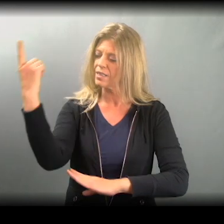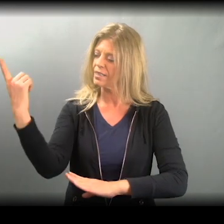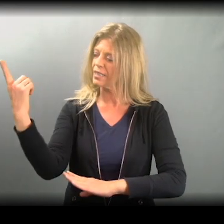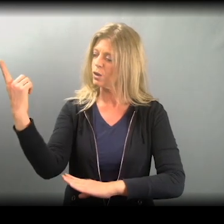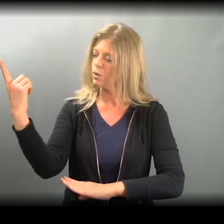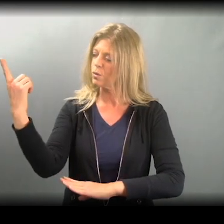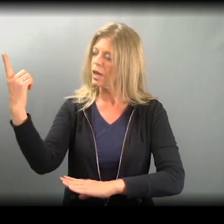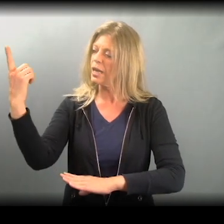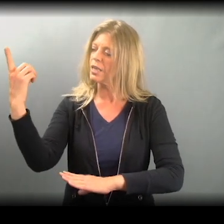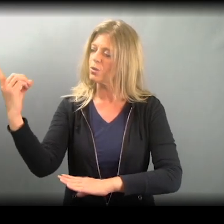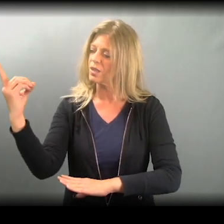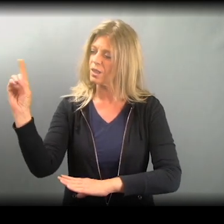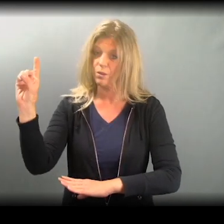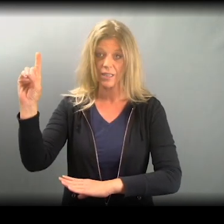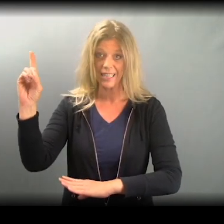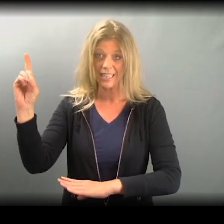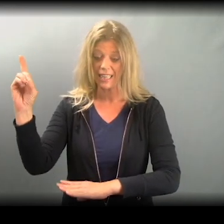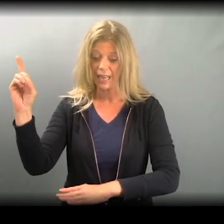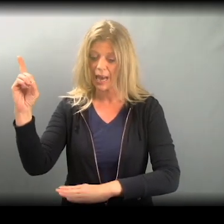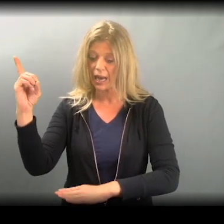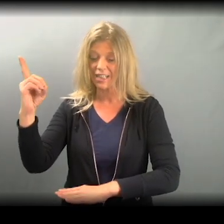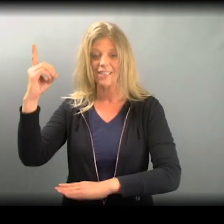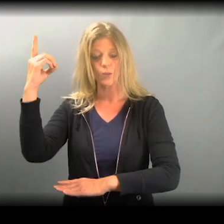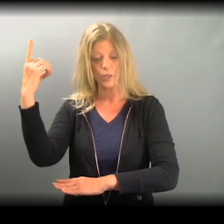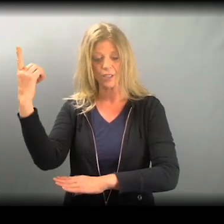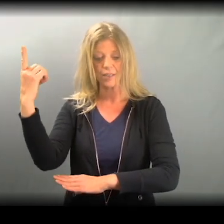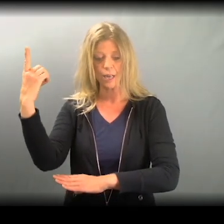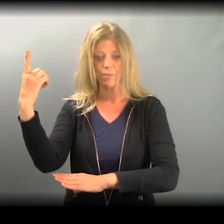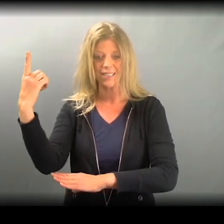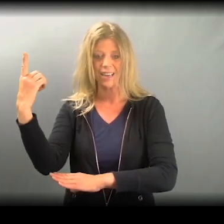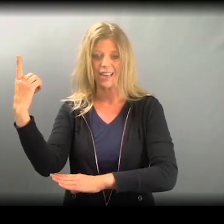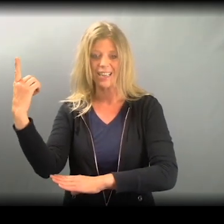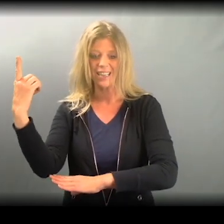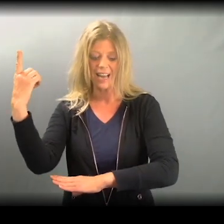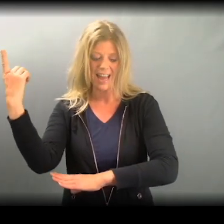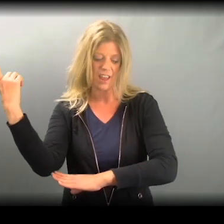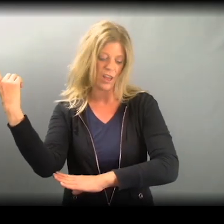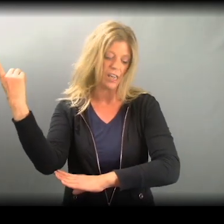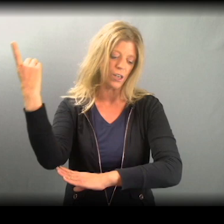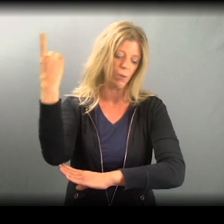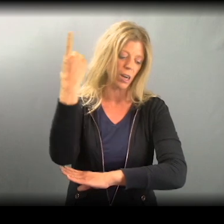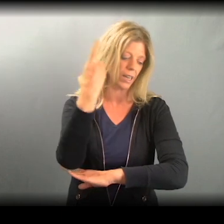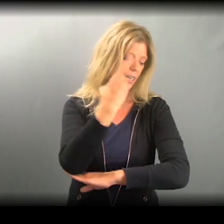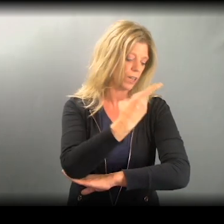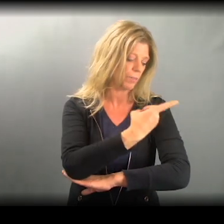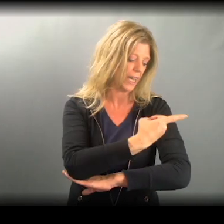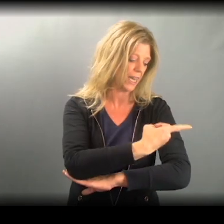So, you start with the D-hand on your same side, and then you arc it up and